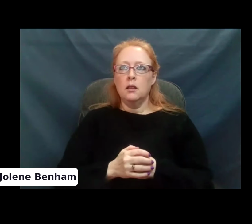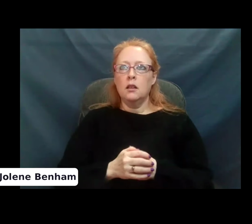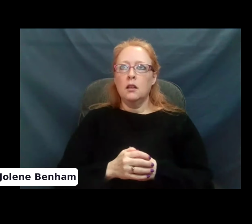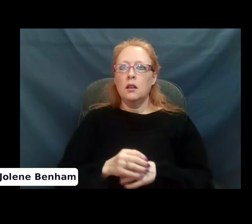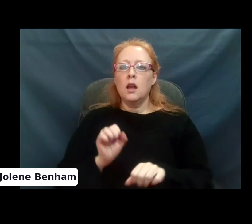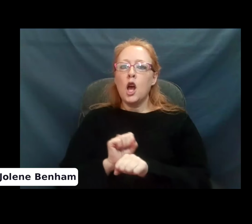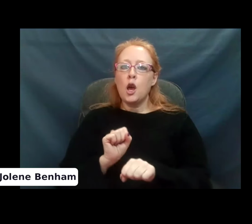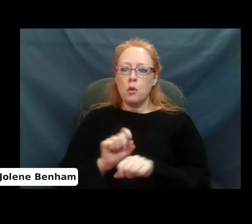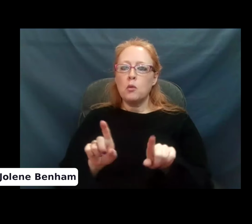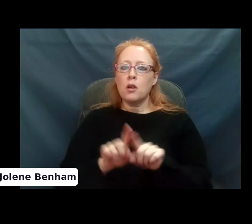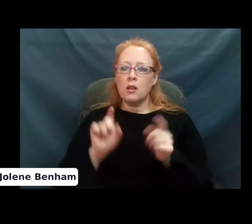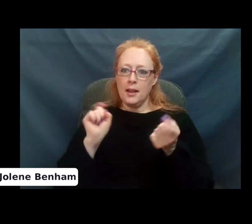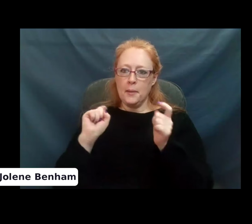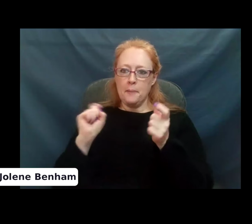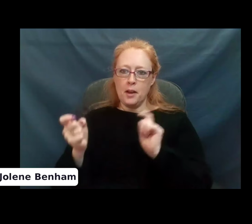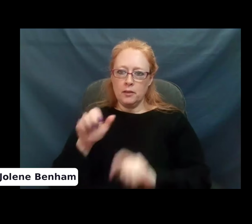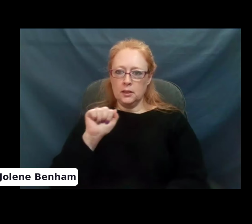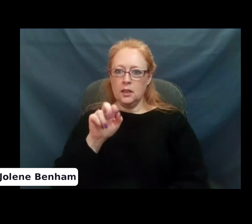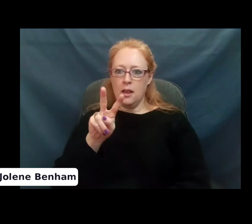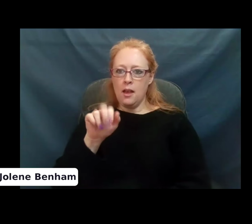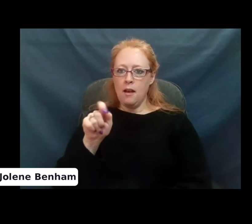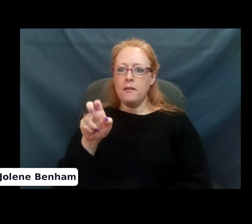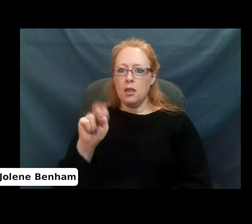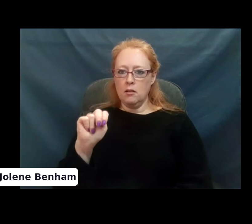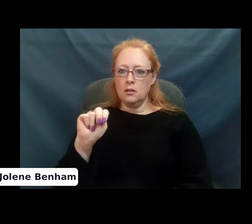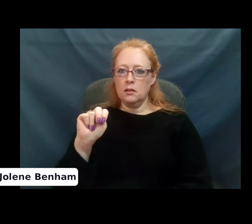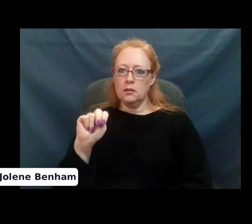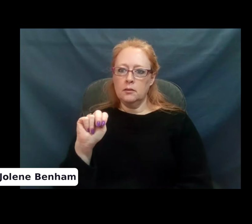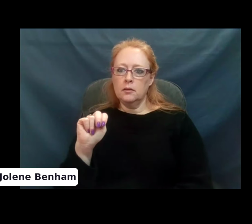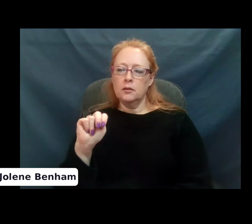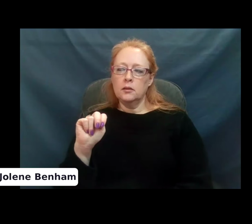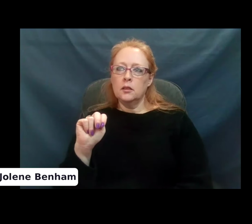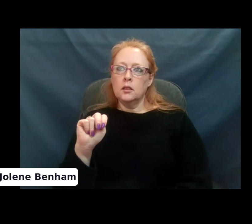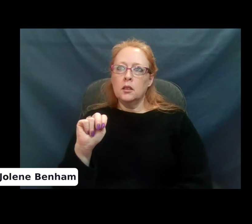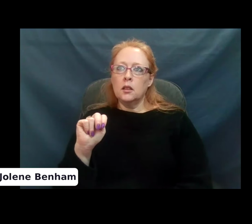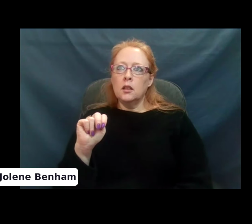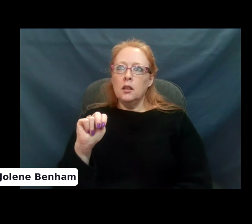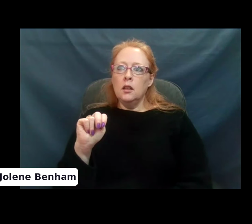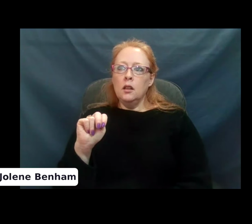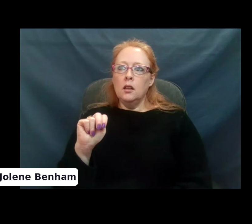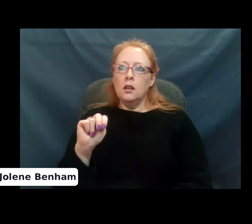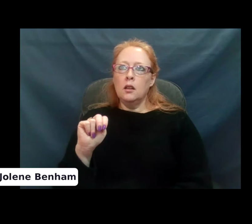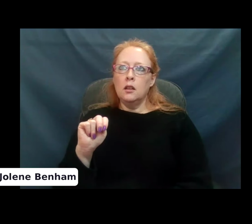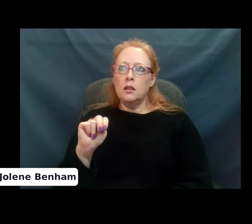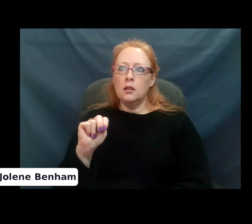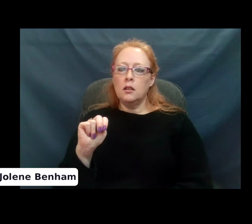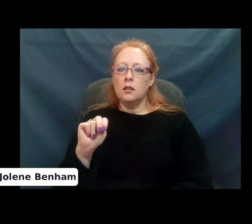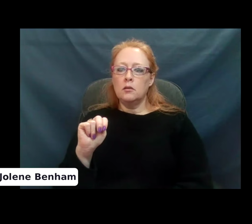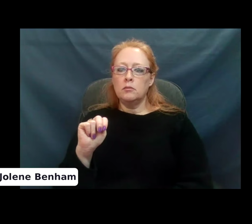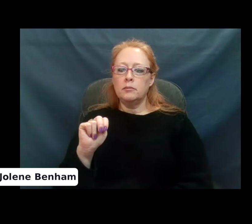And the cards some this bag are imagined modification which we haven't gotten to, yet would involve printing tokens tactile to Jens for different goods and rather than bags it would be little boxes.